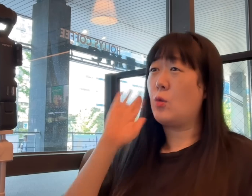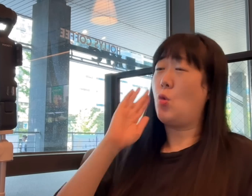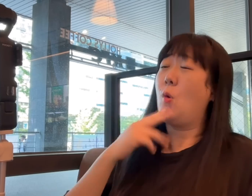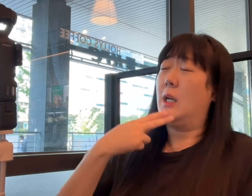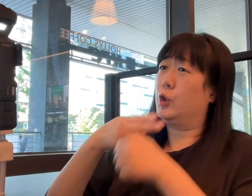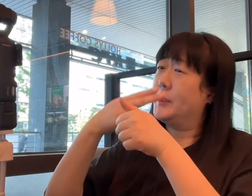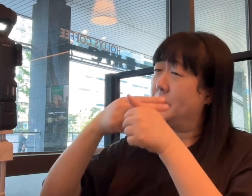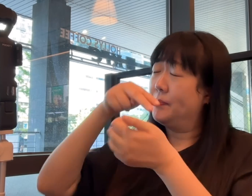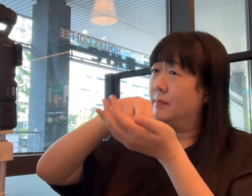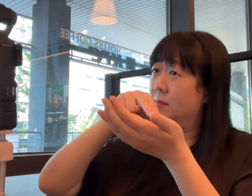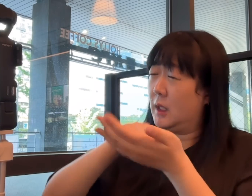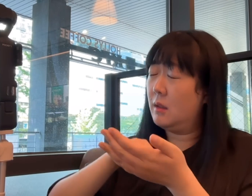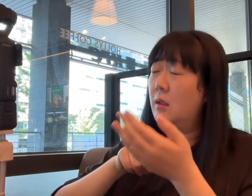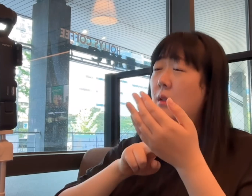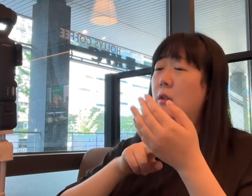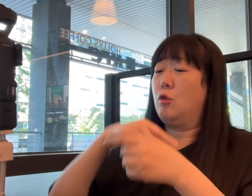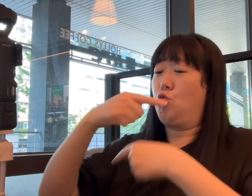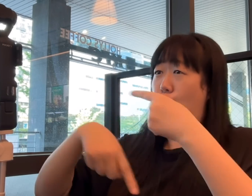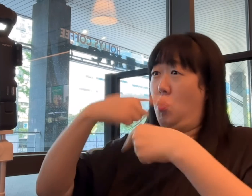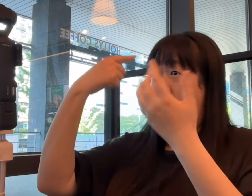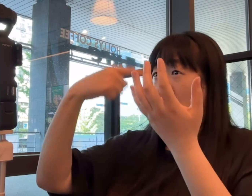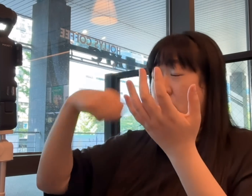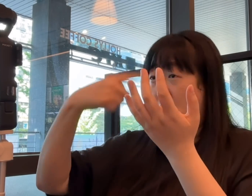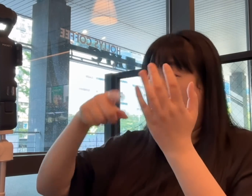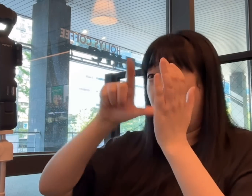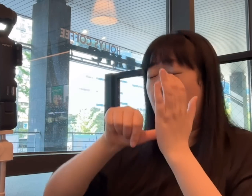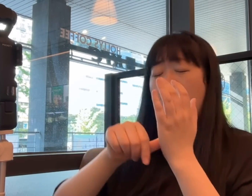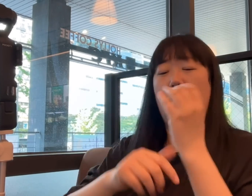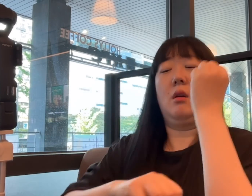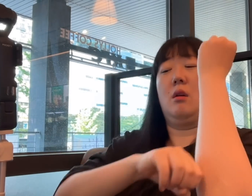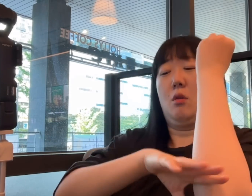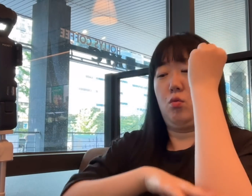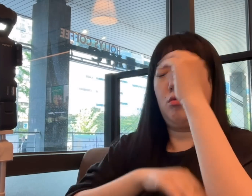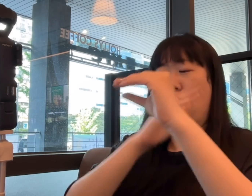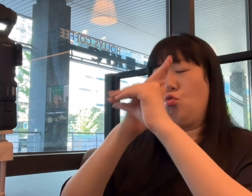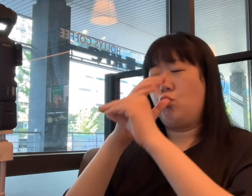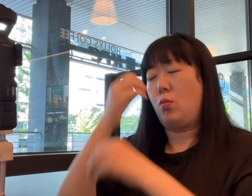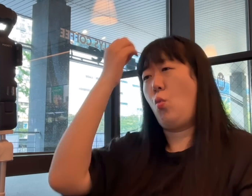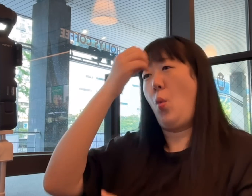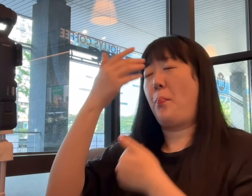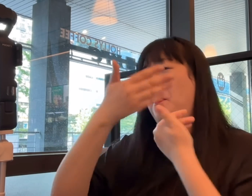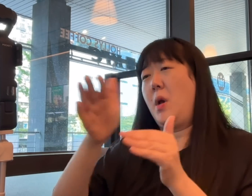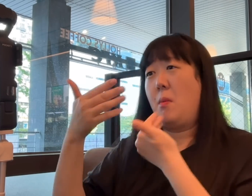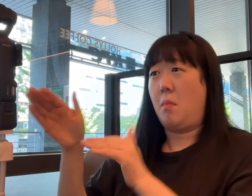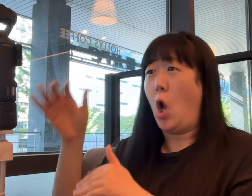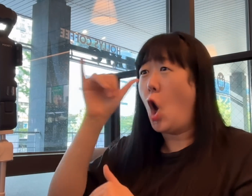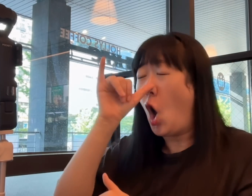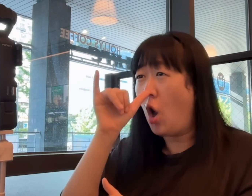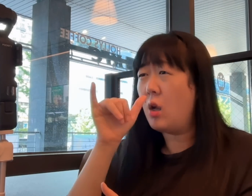From the perspective of a deaf teacher, basic, intermediate, and advanced are all different.